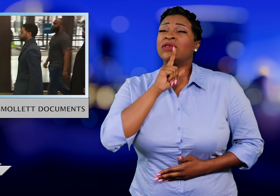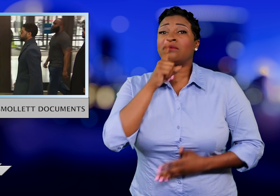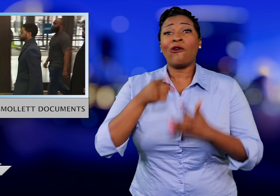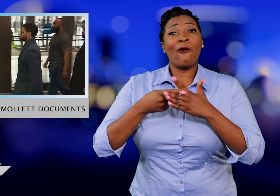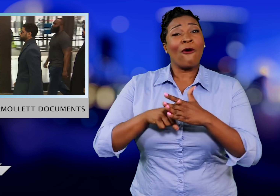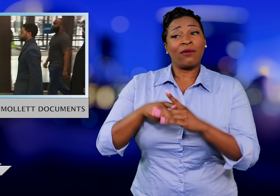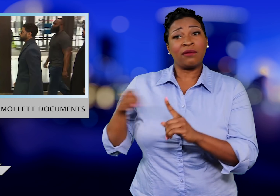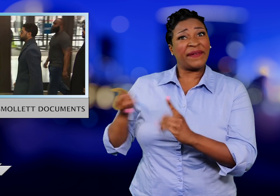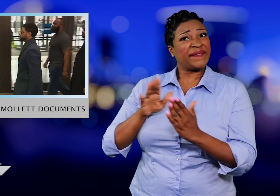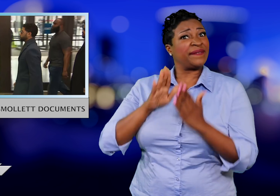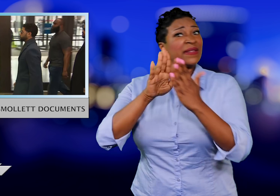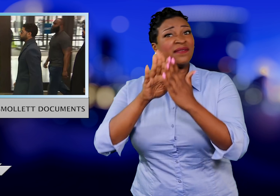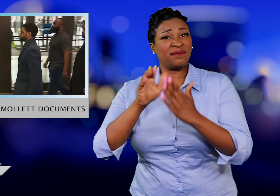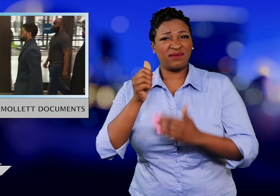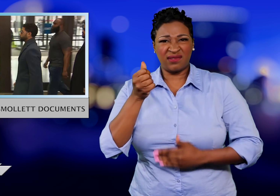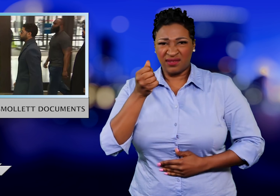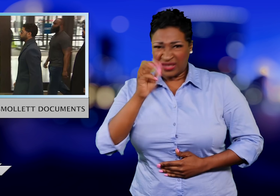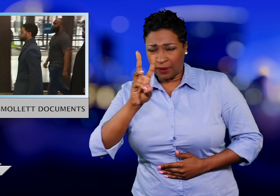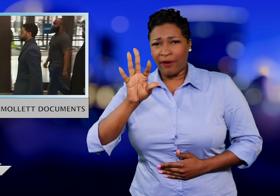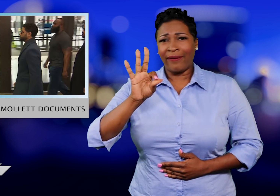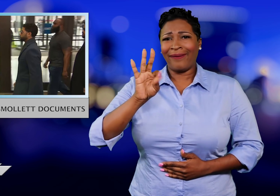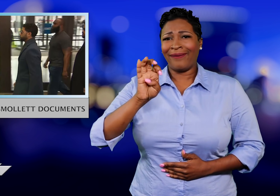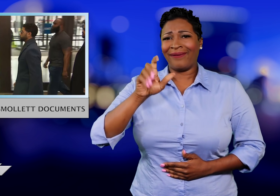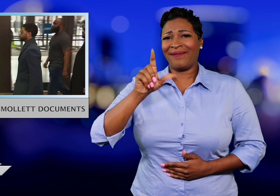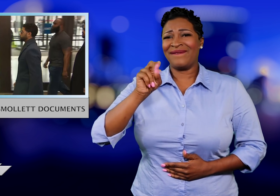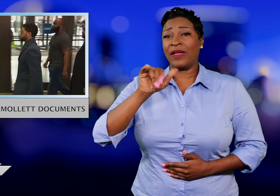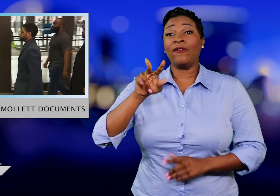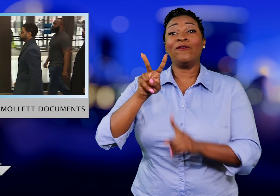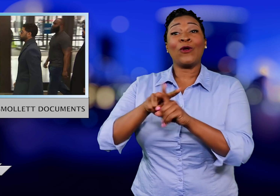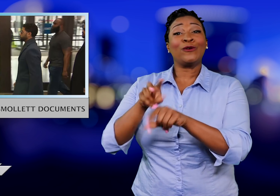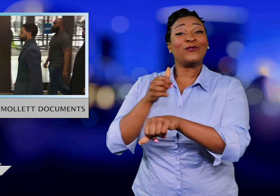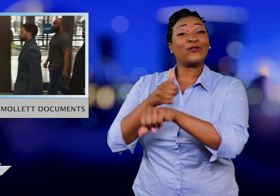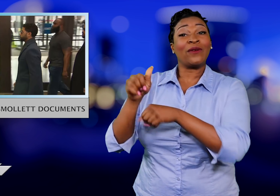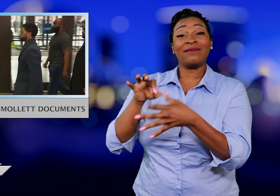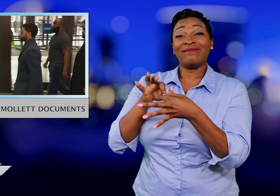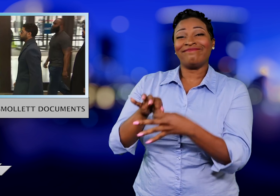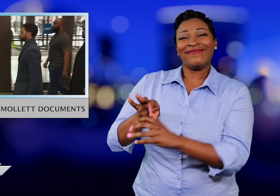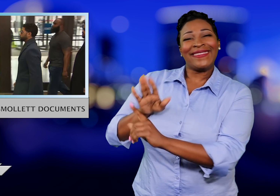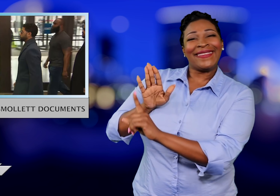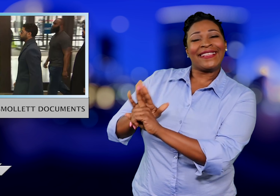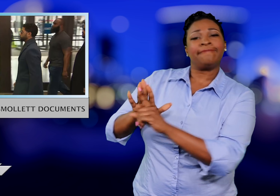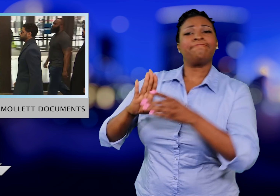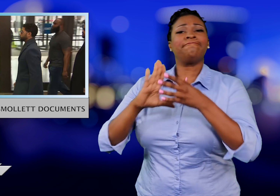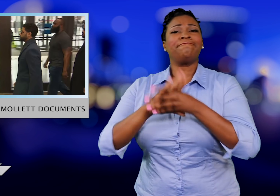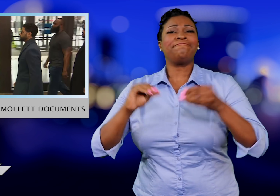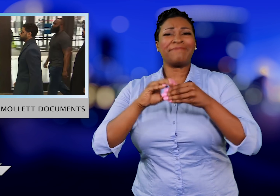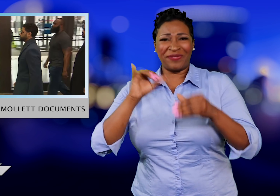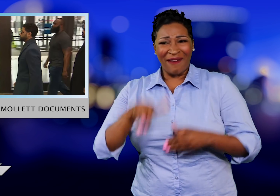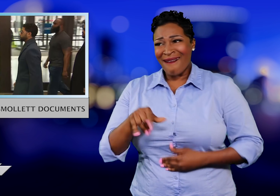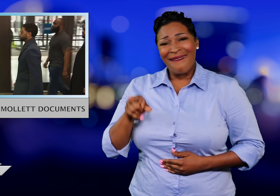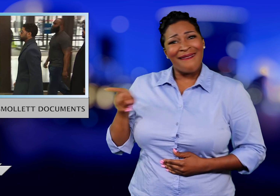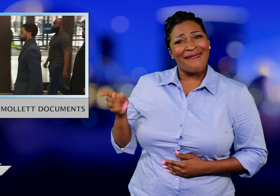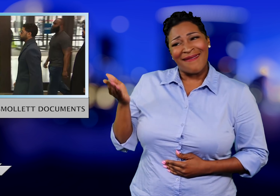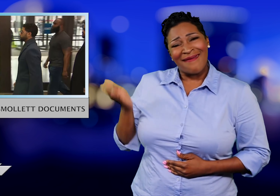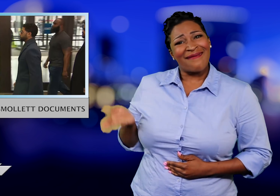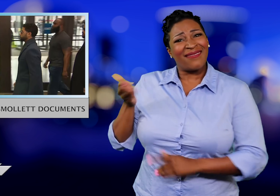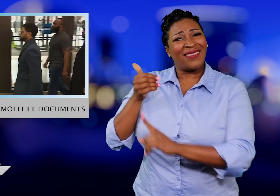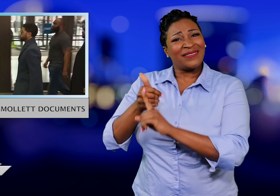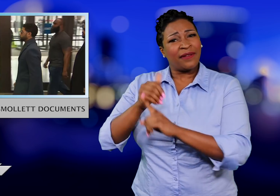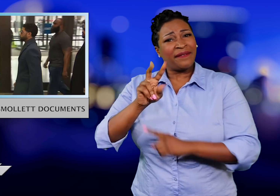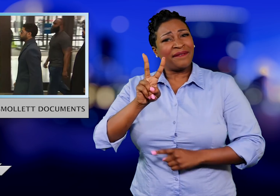Smollett originally faced 16 felony charges in connection with his claim that he was the